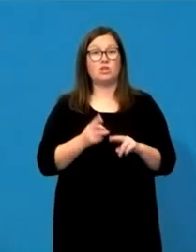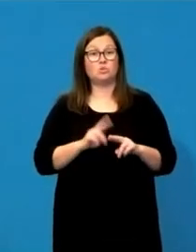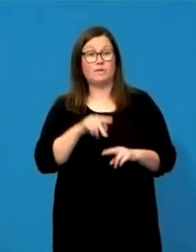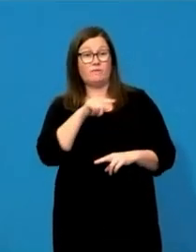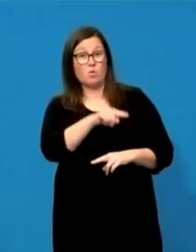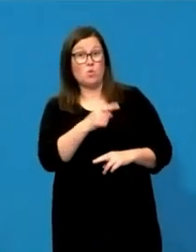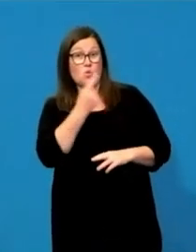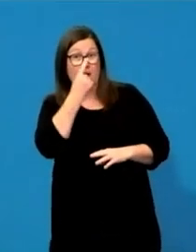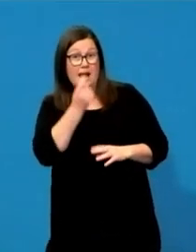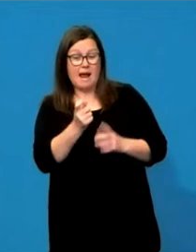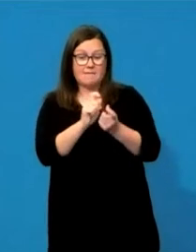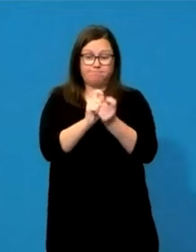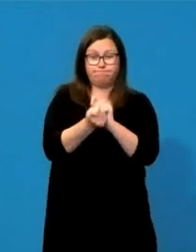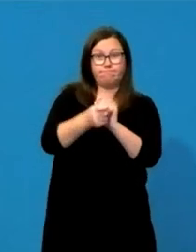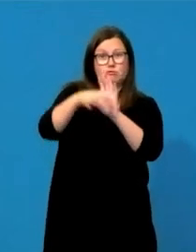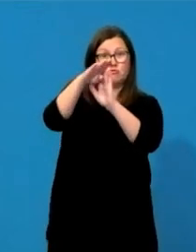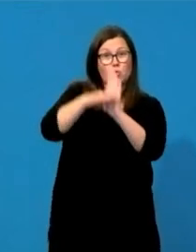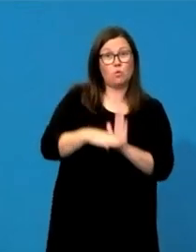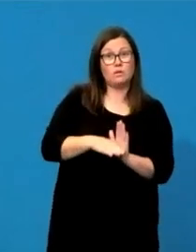you have any ideas that you would be happy to share?